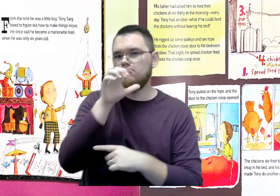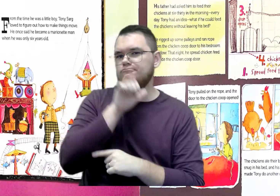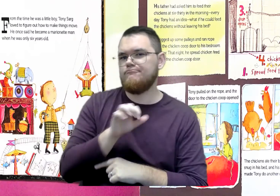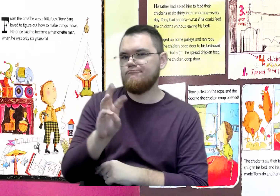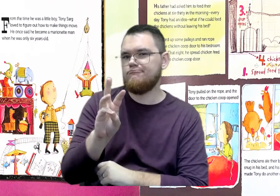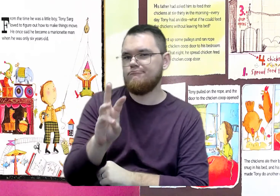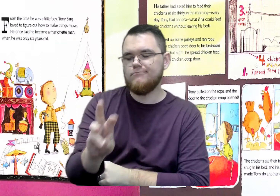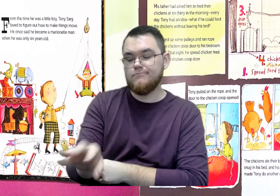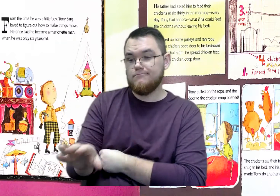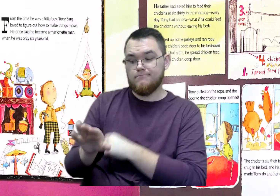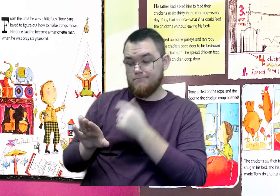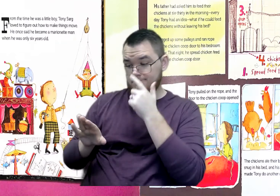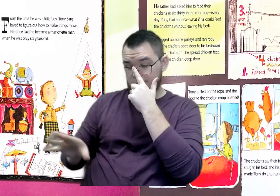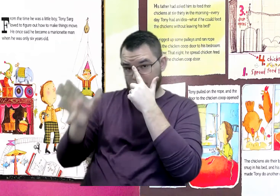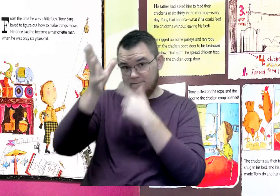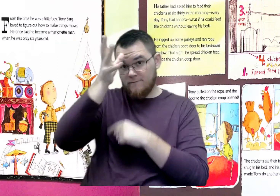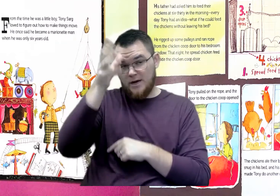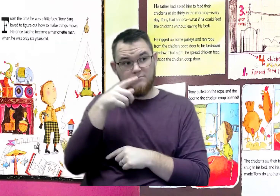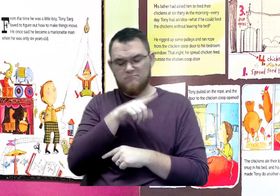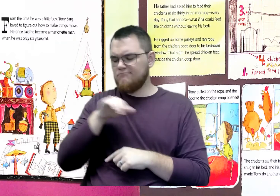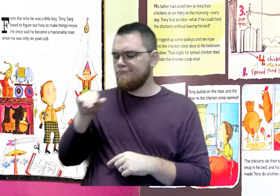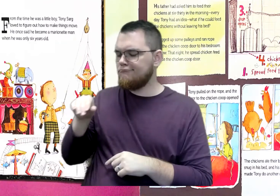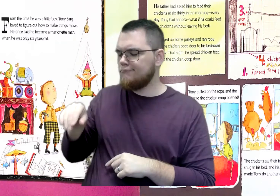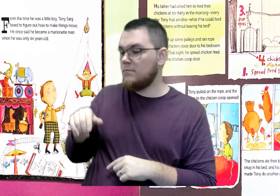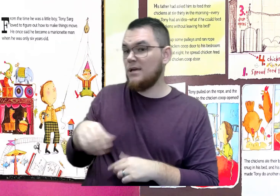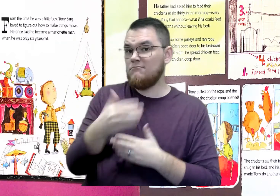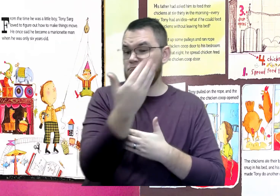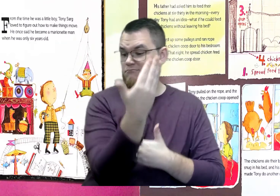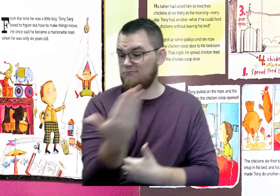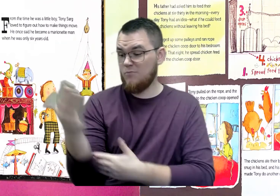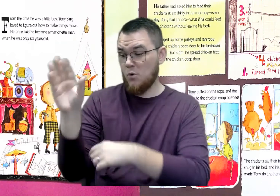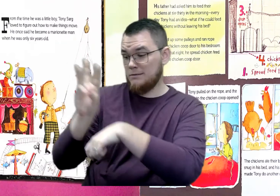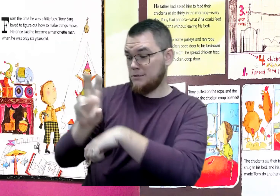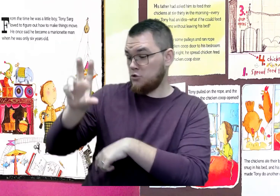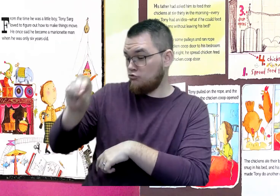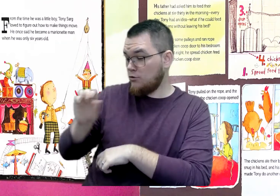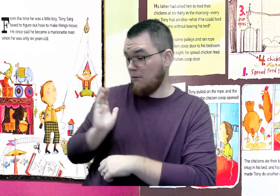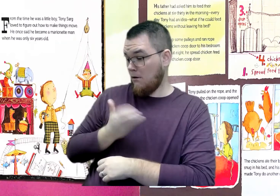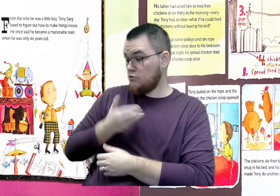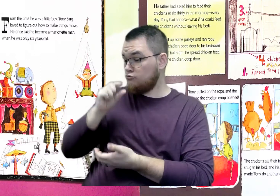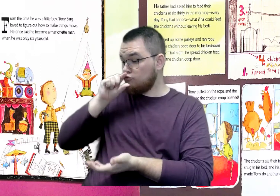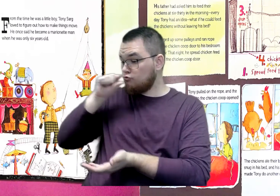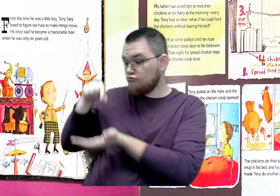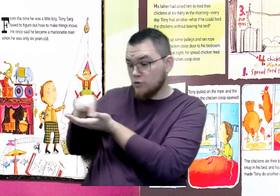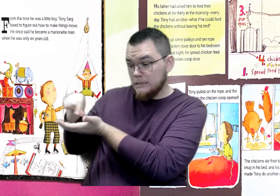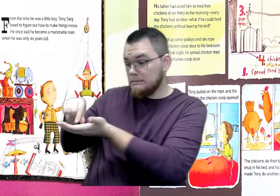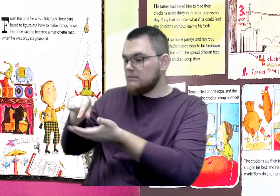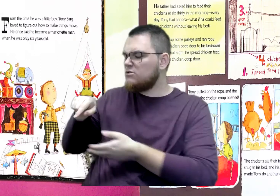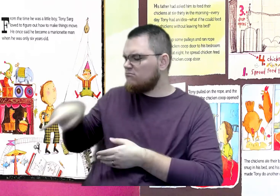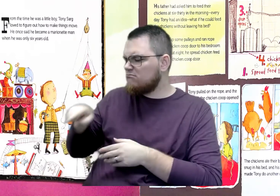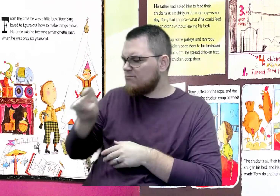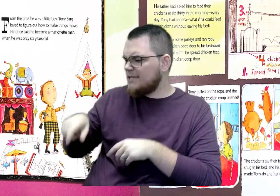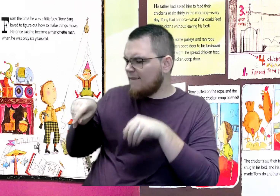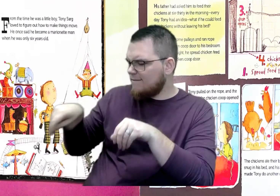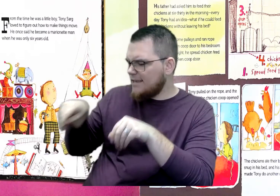His father had asked him to feed their chickens at six-thirty in the morning— every day.